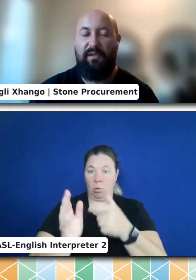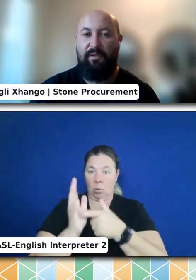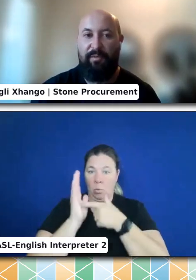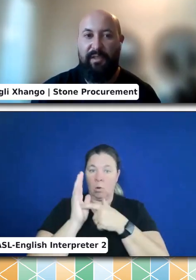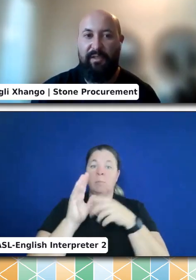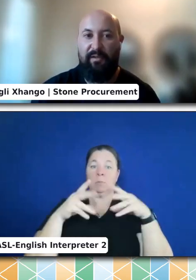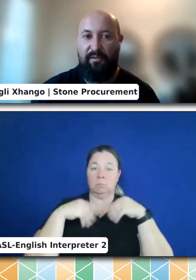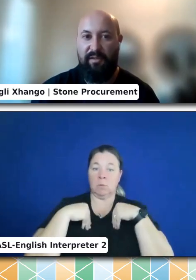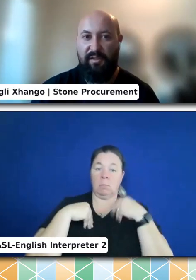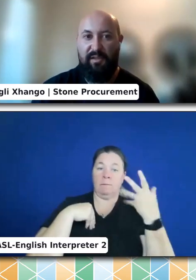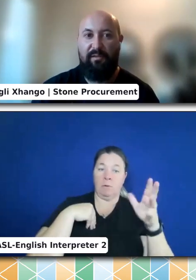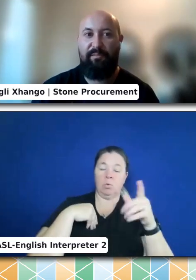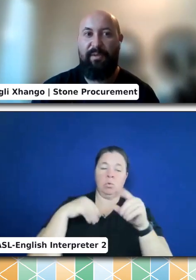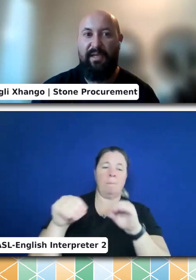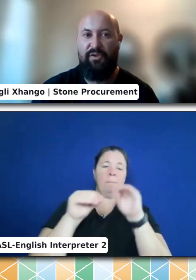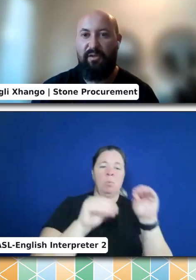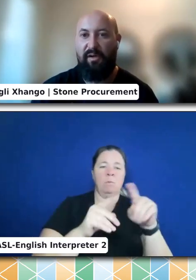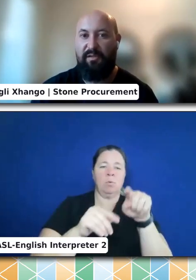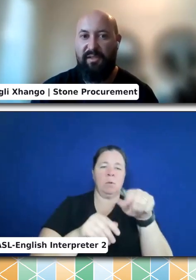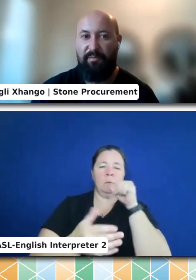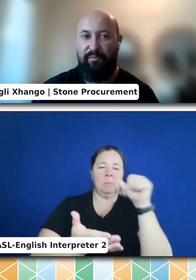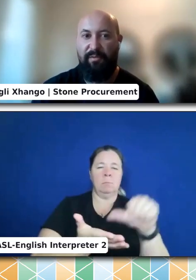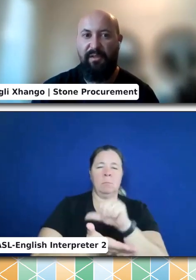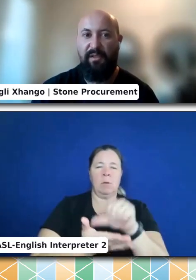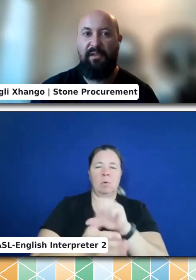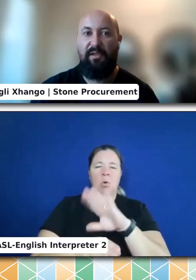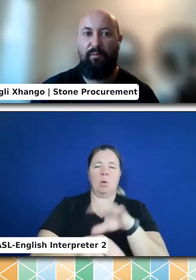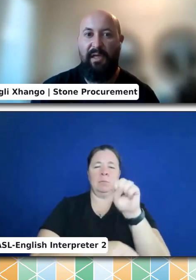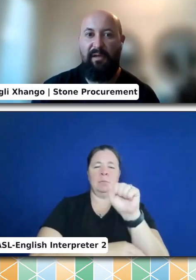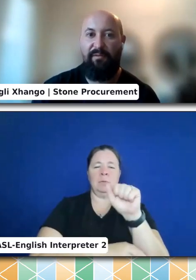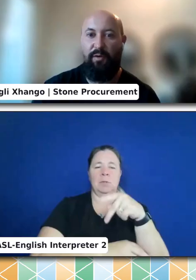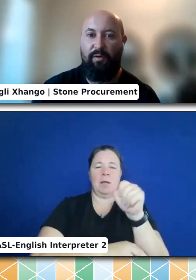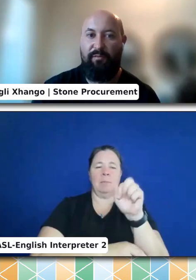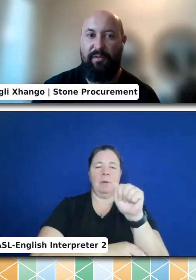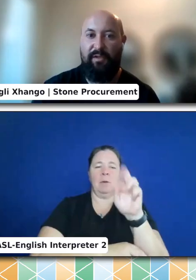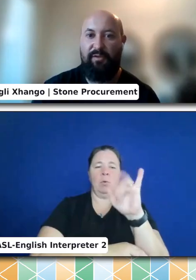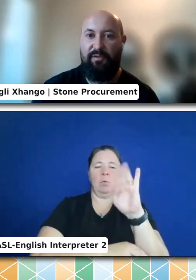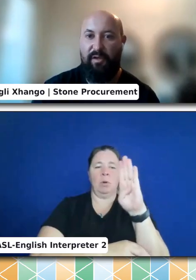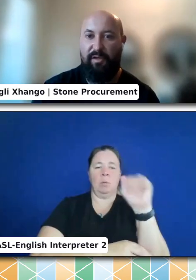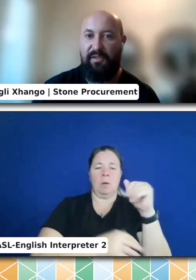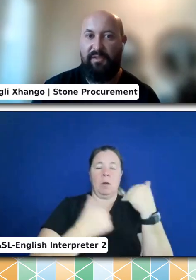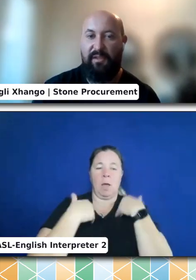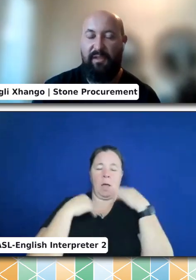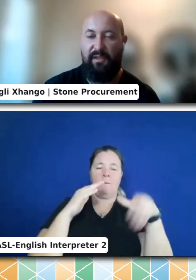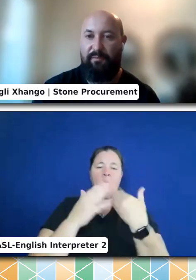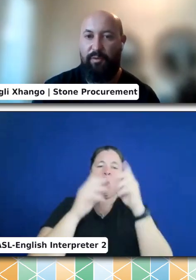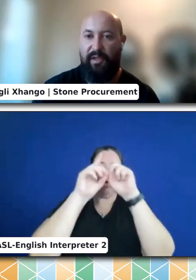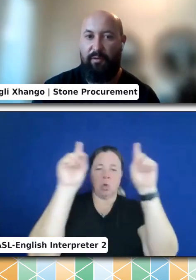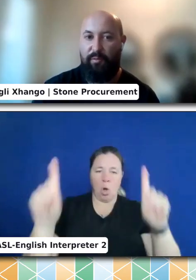You'll be getting all to this page on Safariba that will have all of their documents, uh, for download.